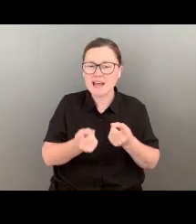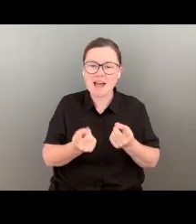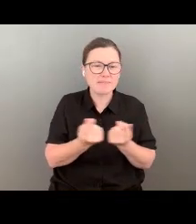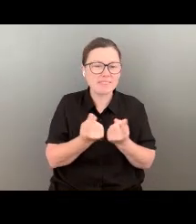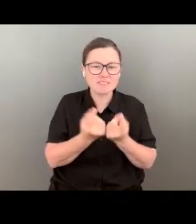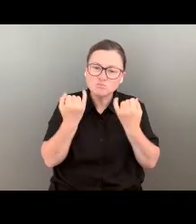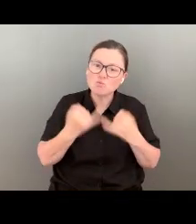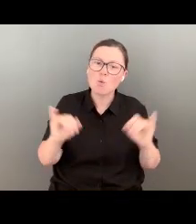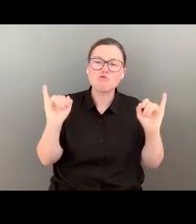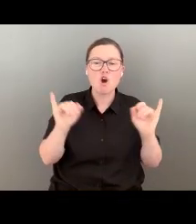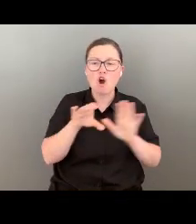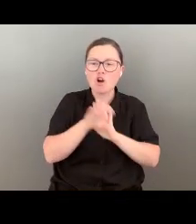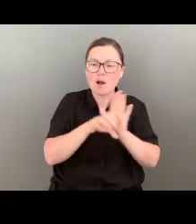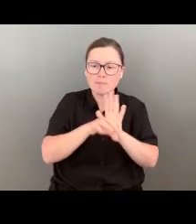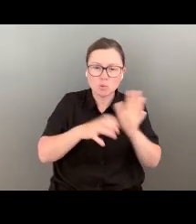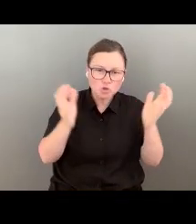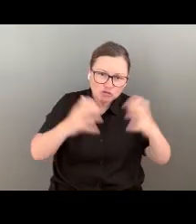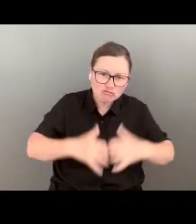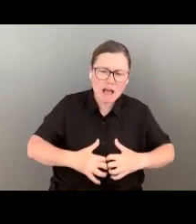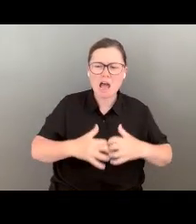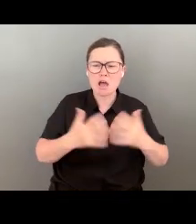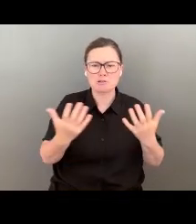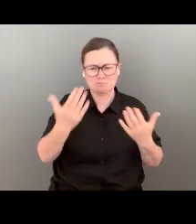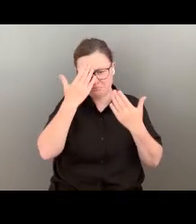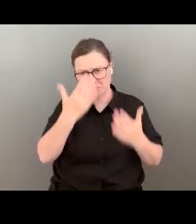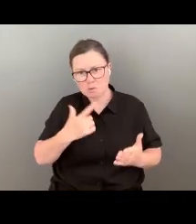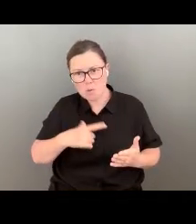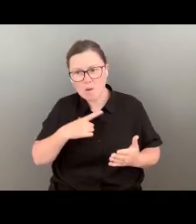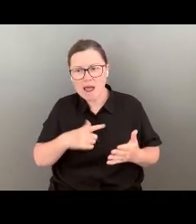Years later and technology just fails and you need to have